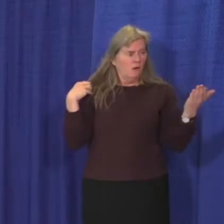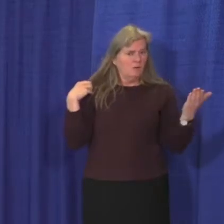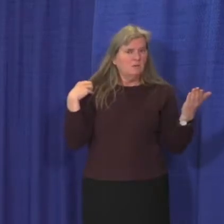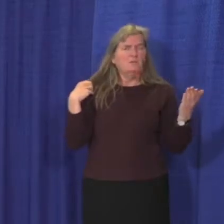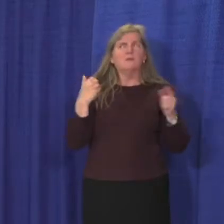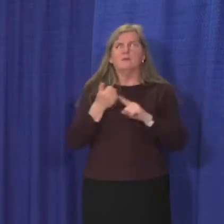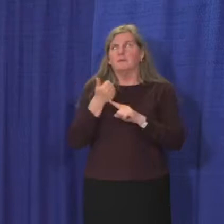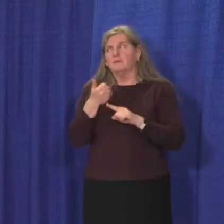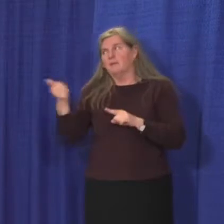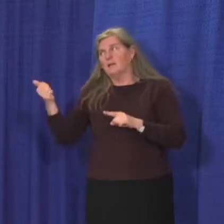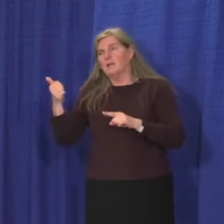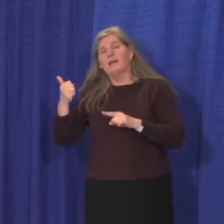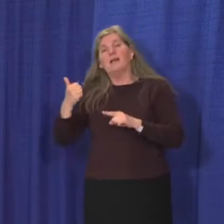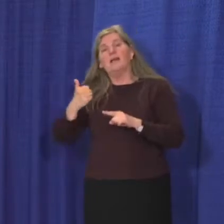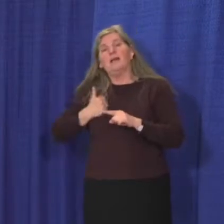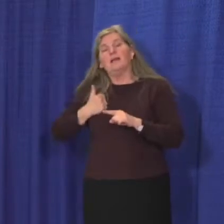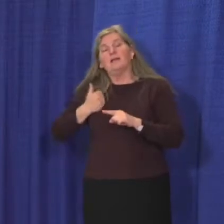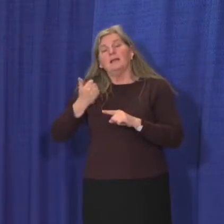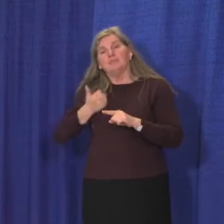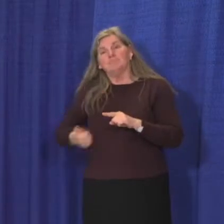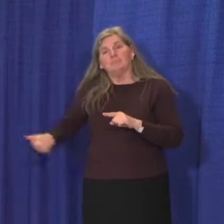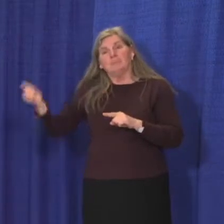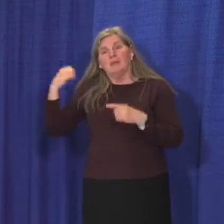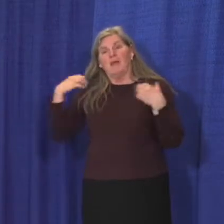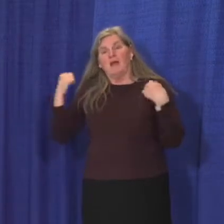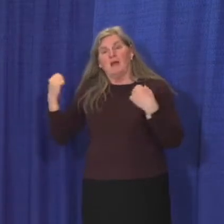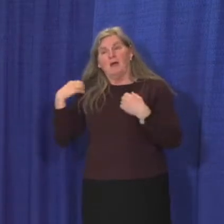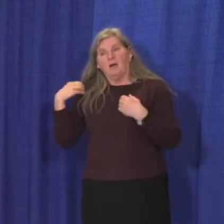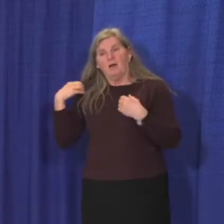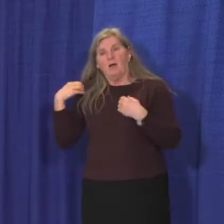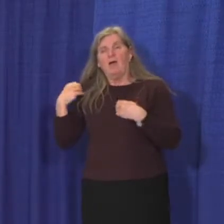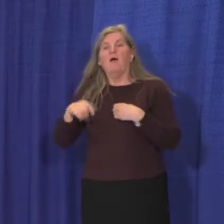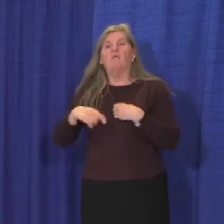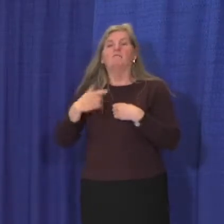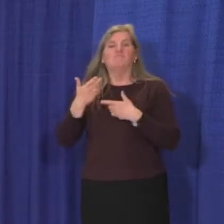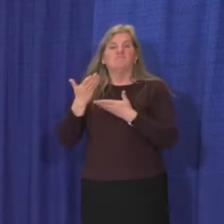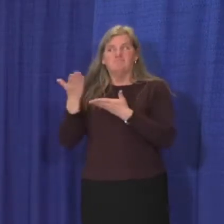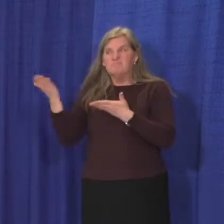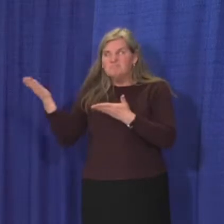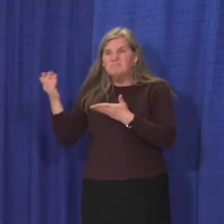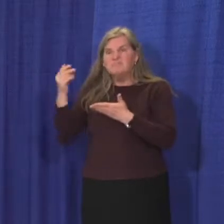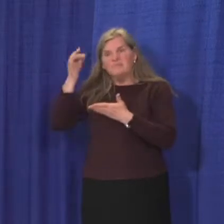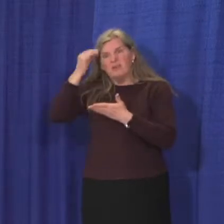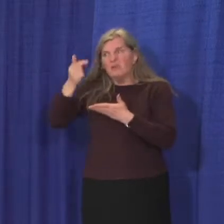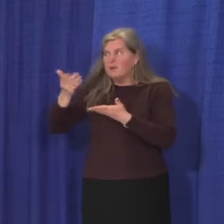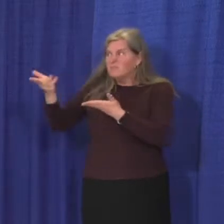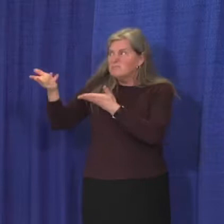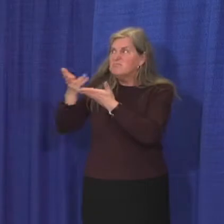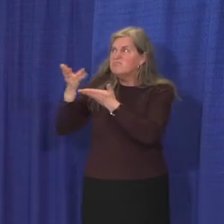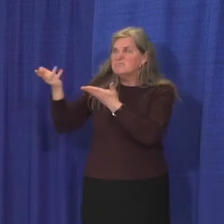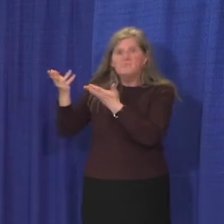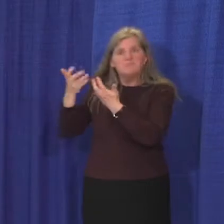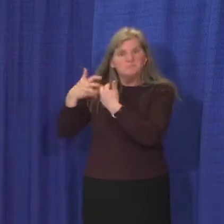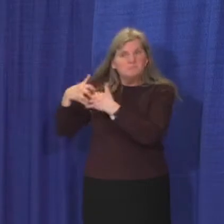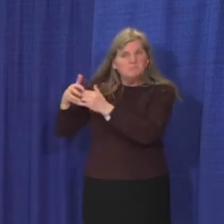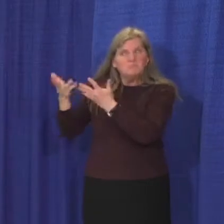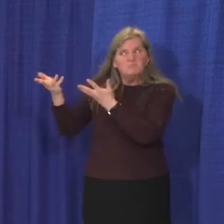Department of Justice and the Medical Officer of Health. We are confident that our approach to the vaccinated